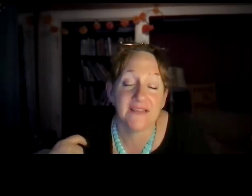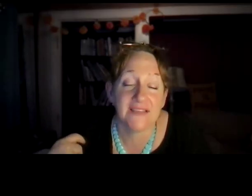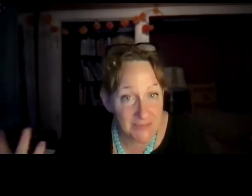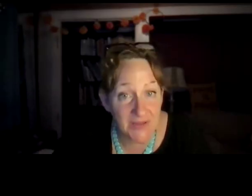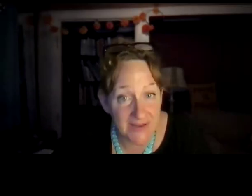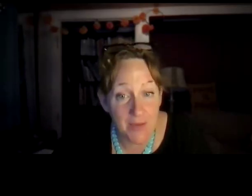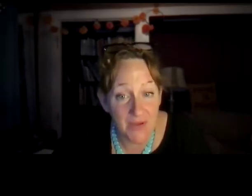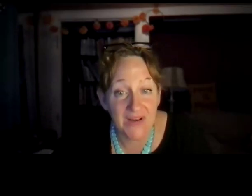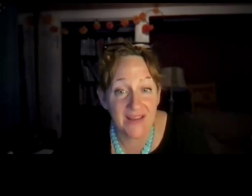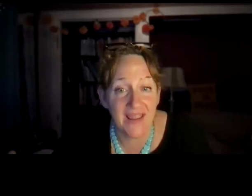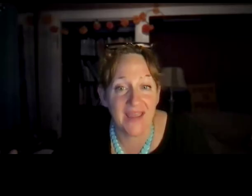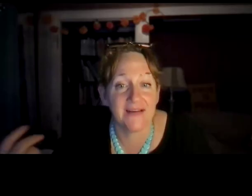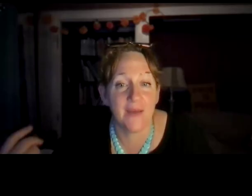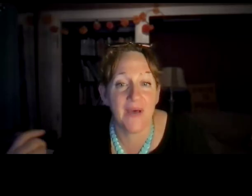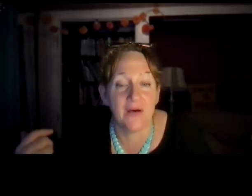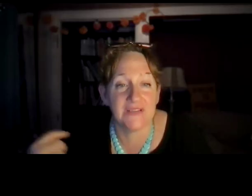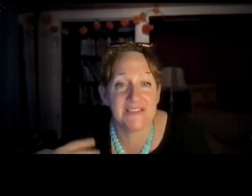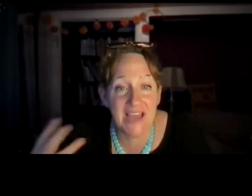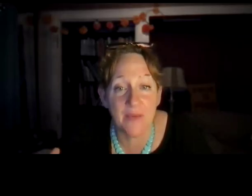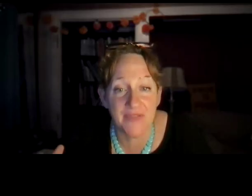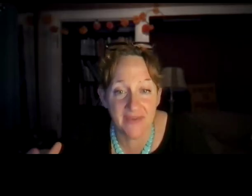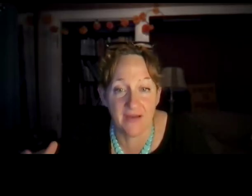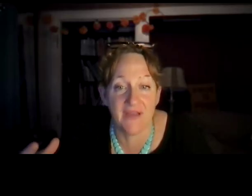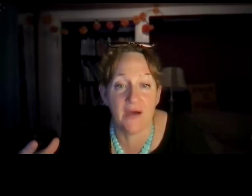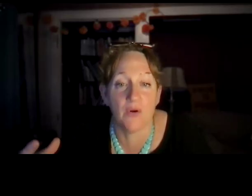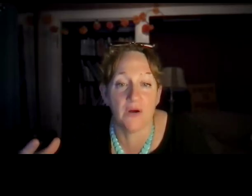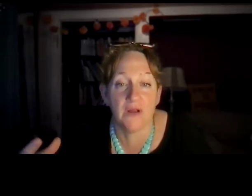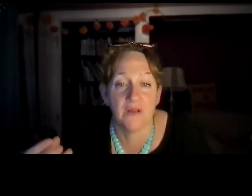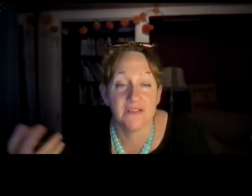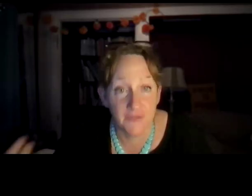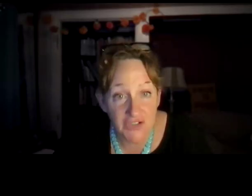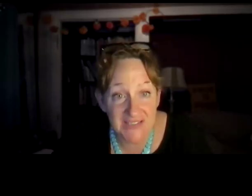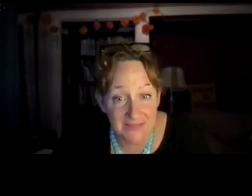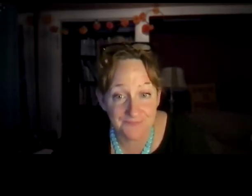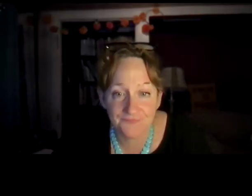Meriah: the disability community and about the depth of our diversity.